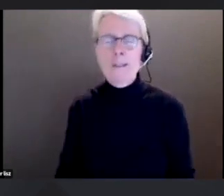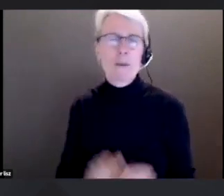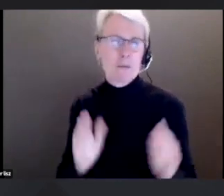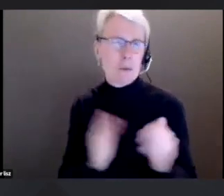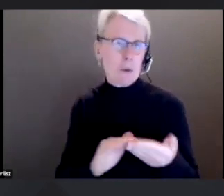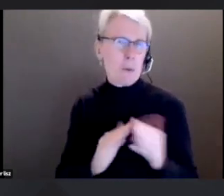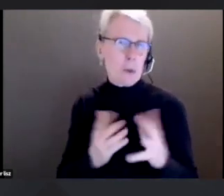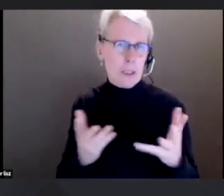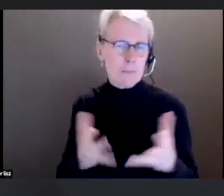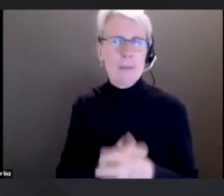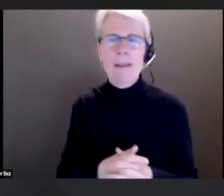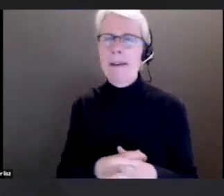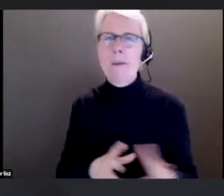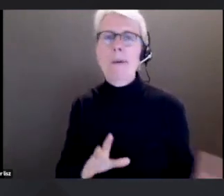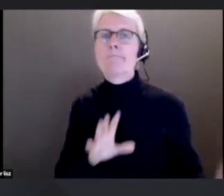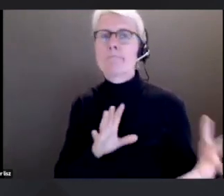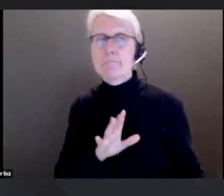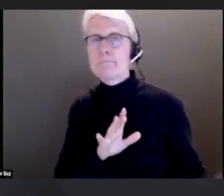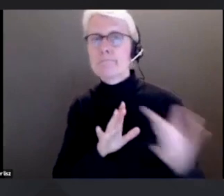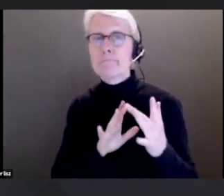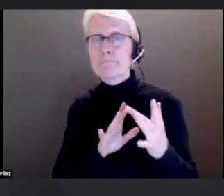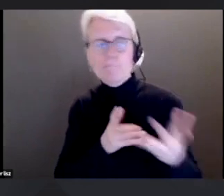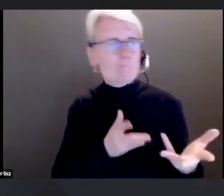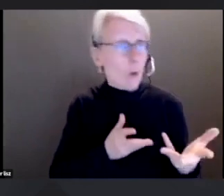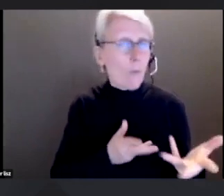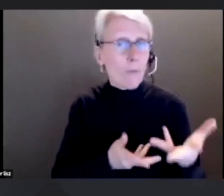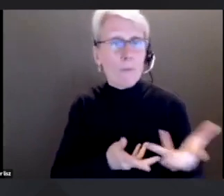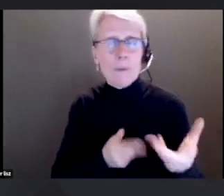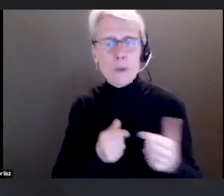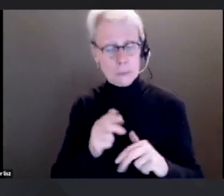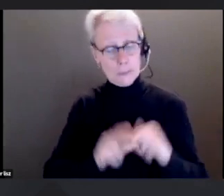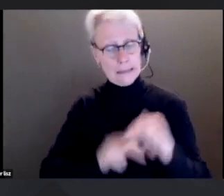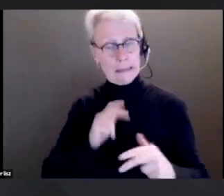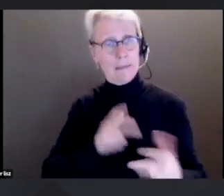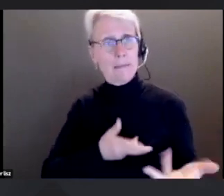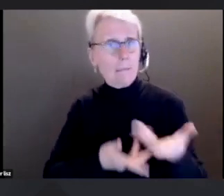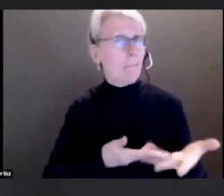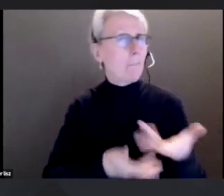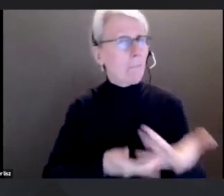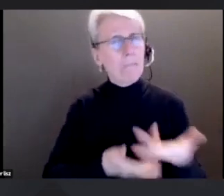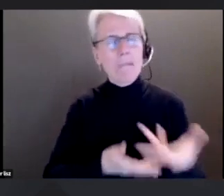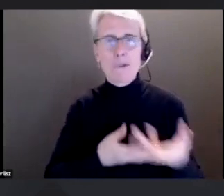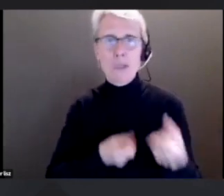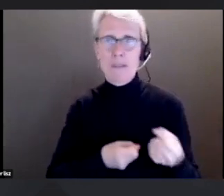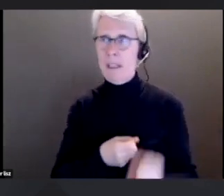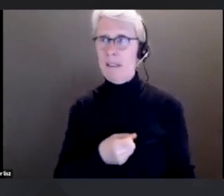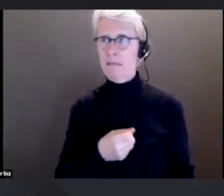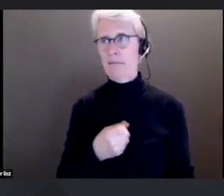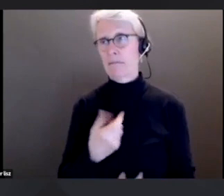And like I said, we've been working together over 10 years, so, you know, almost to the point where we can finish each other's sentences sometimes when we're working.